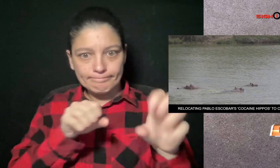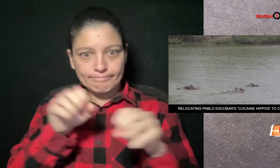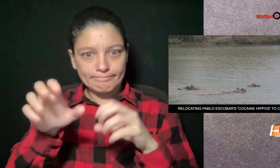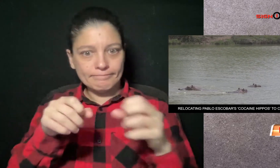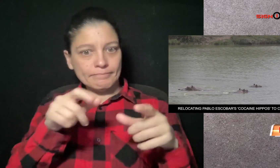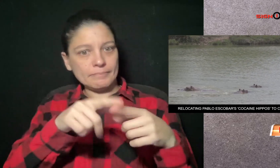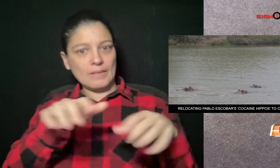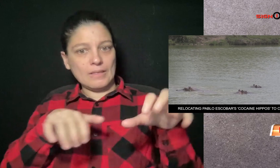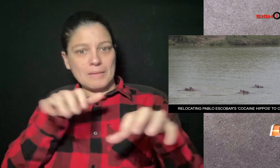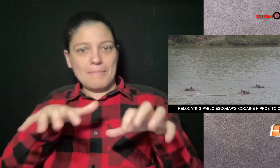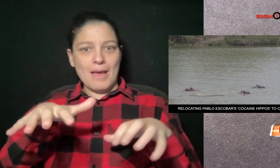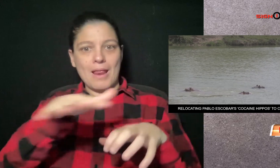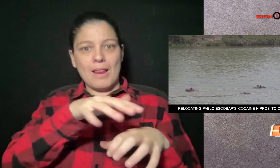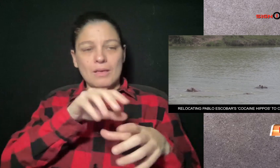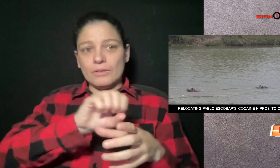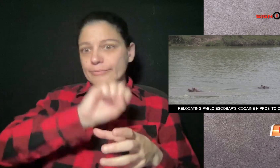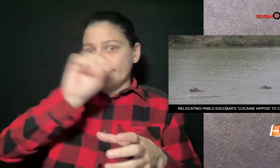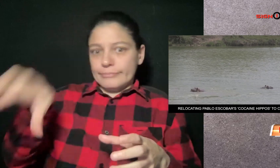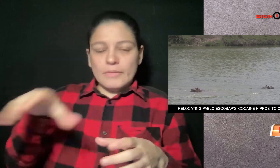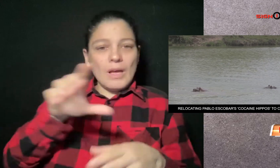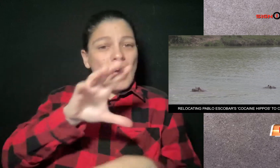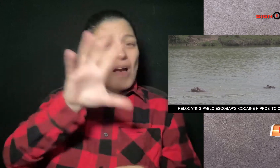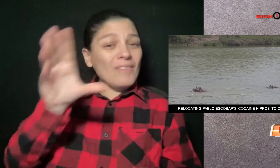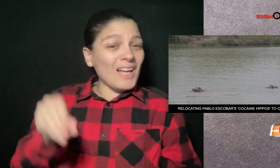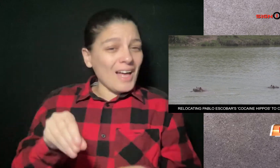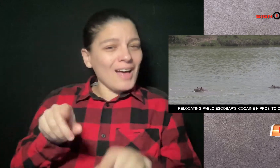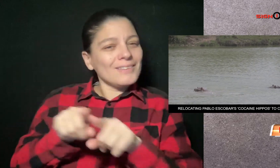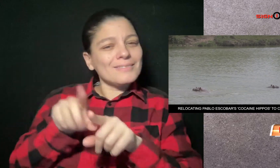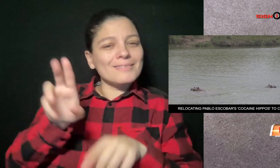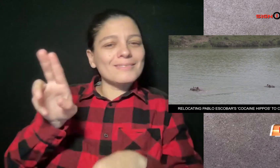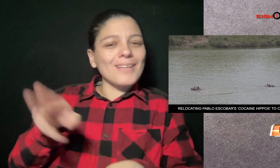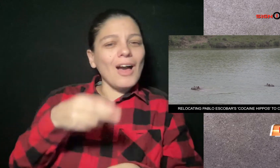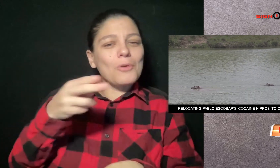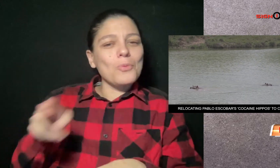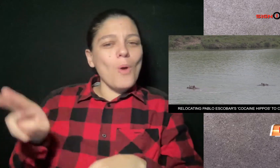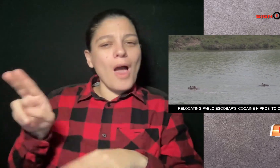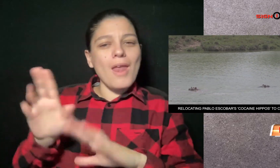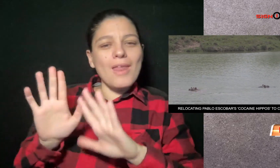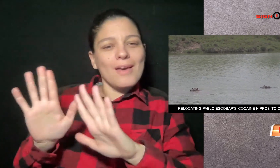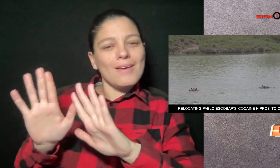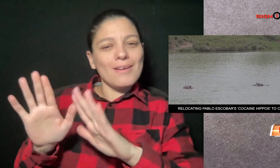it is not possible to bring the animals back to their native Africa because they could